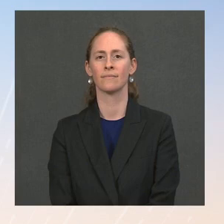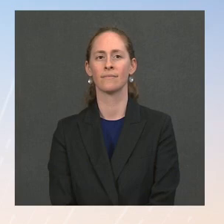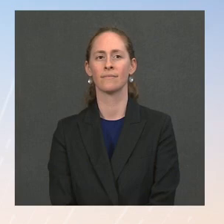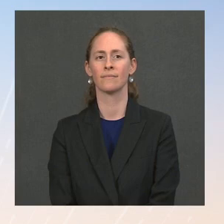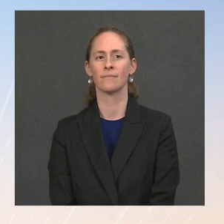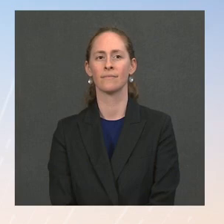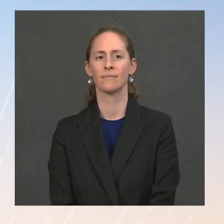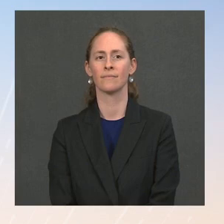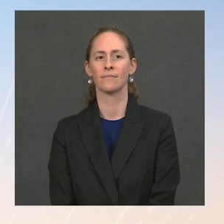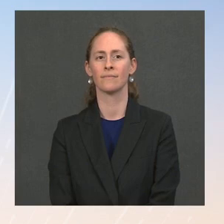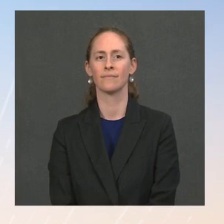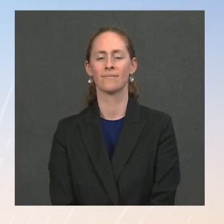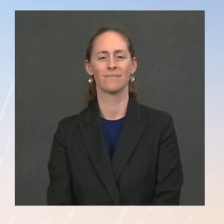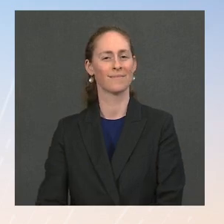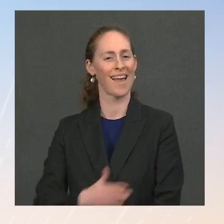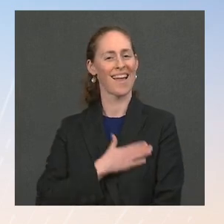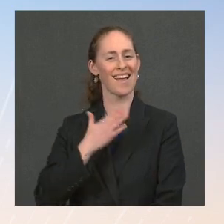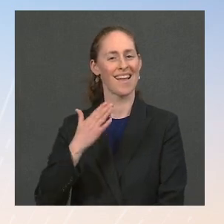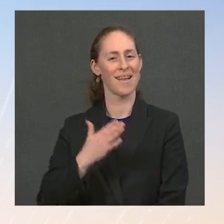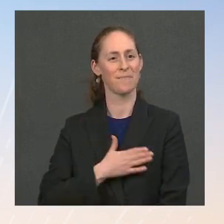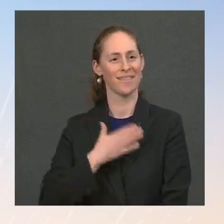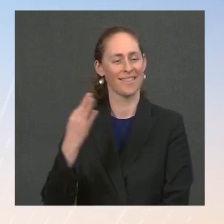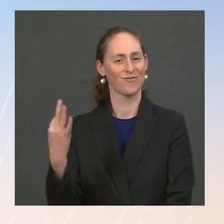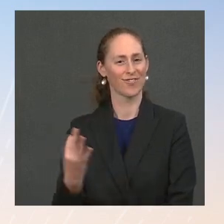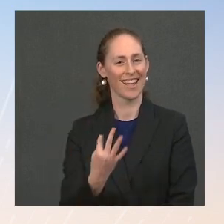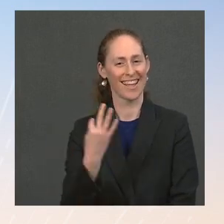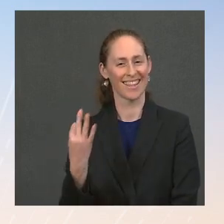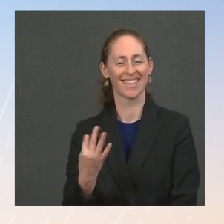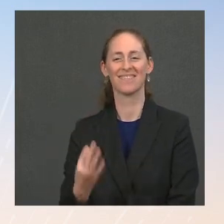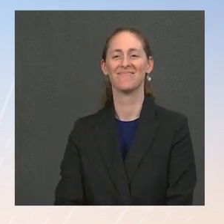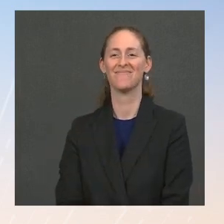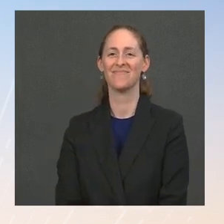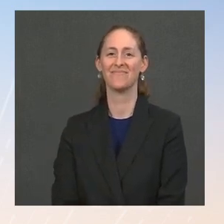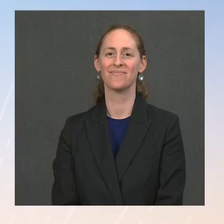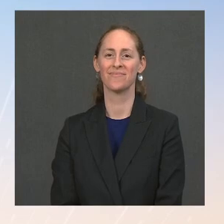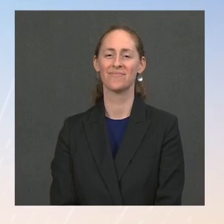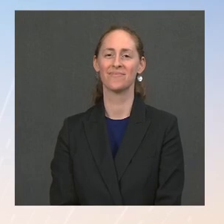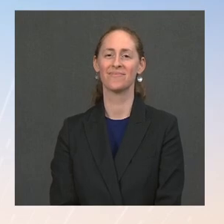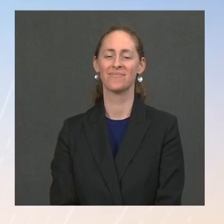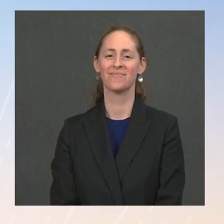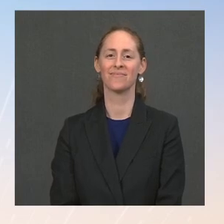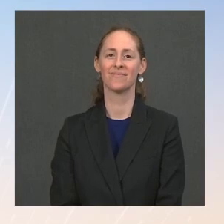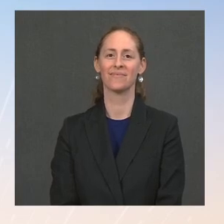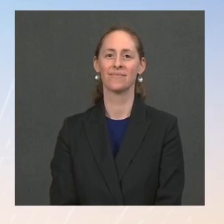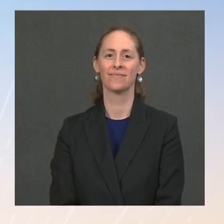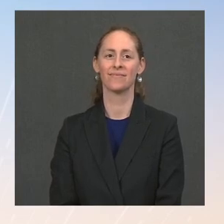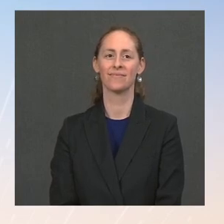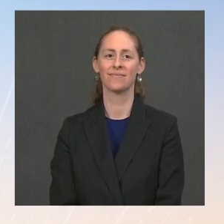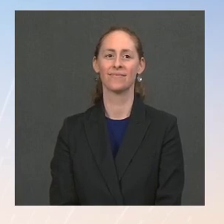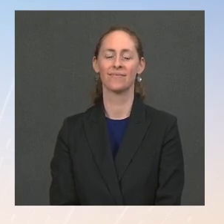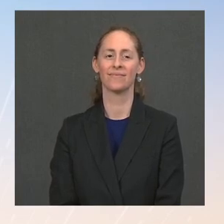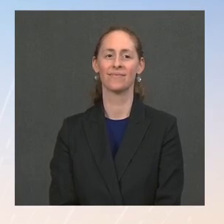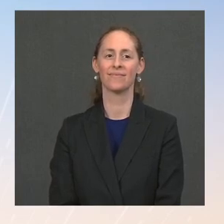The Press: Happy Friday. >> Ms. Psaki: Happy Friday. The Press: Jen, what's going on outside? Ms. Psaki: I don't have any additional information. As soon as I do, we'll let you know. The Press: Thank you.